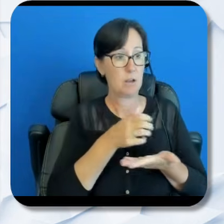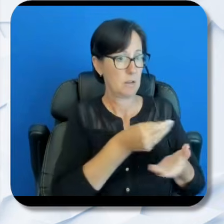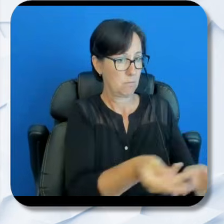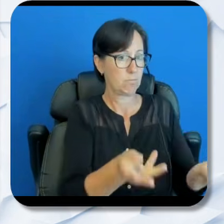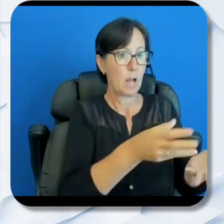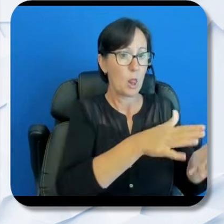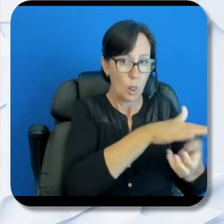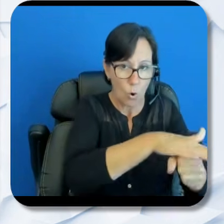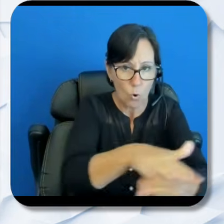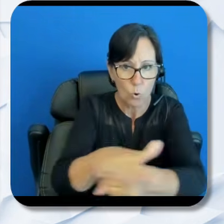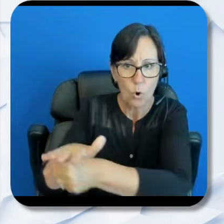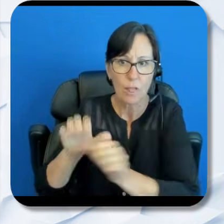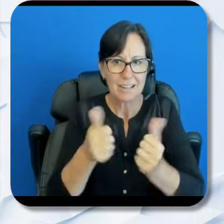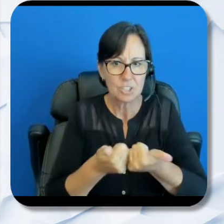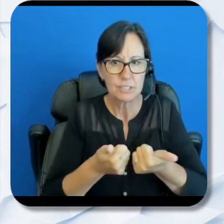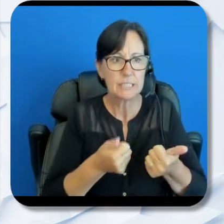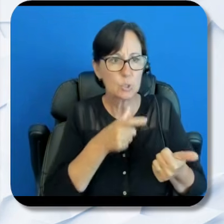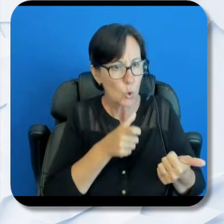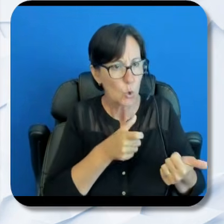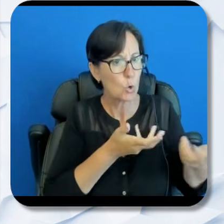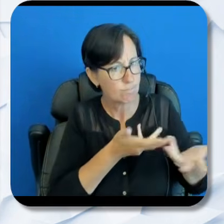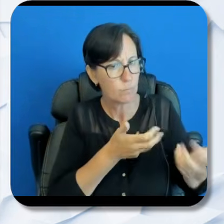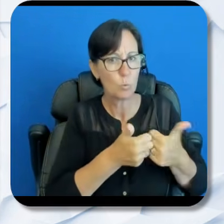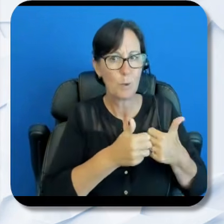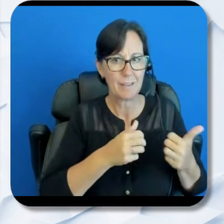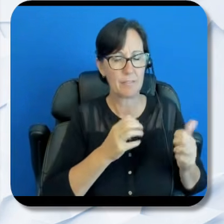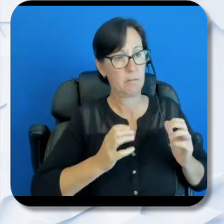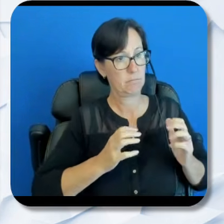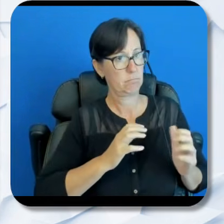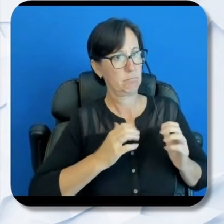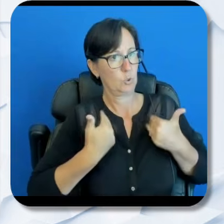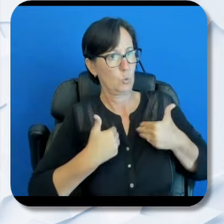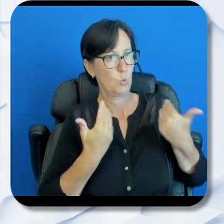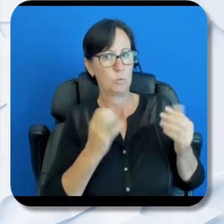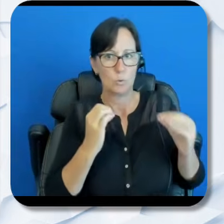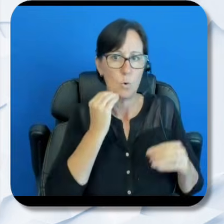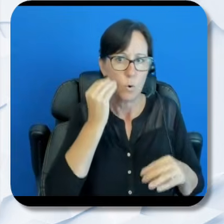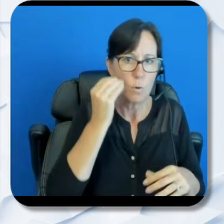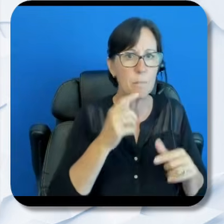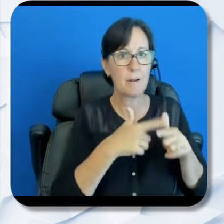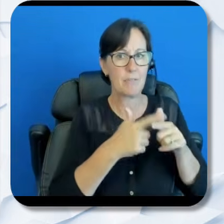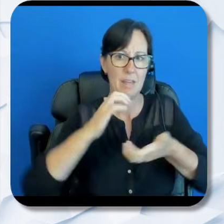experiencing homelessness with community organizations and licensed housing providers.